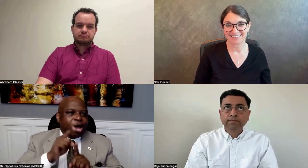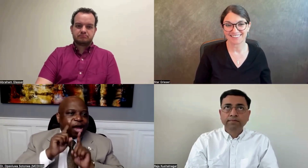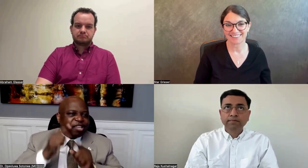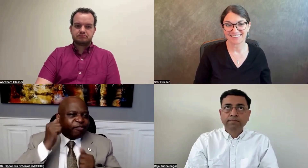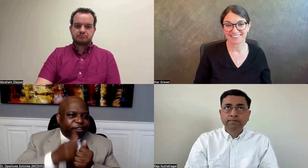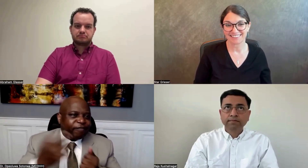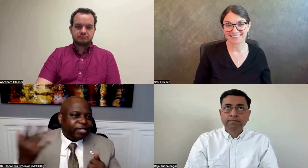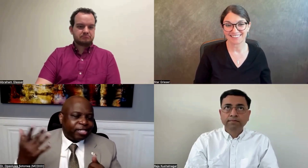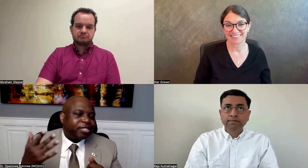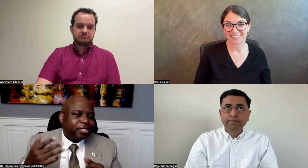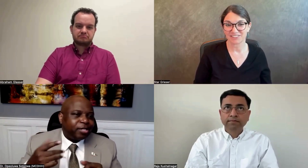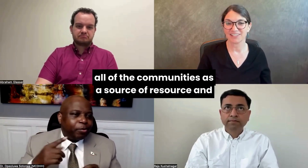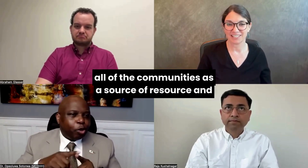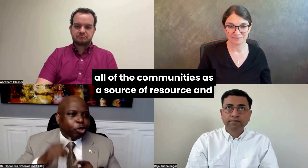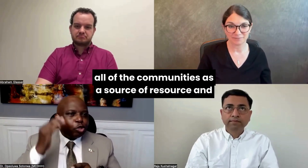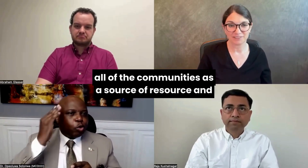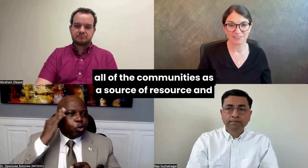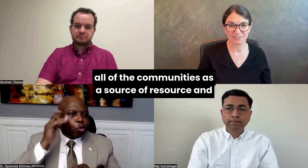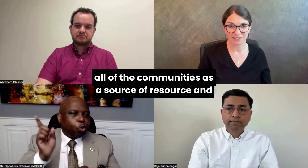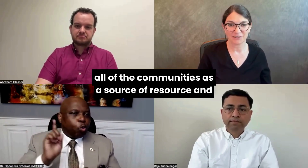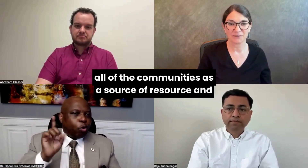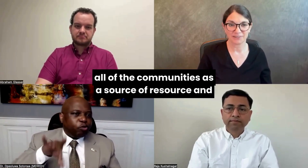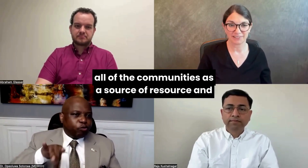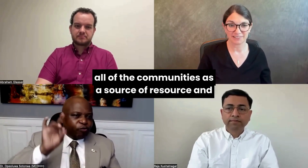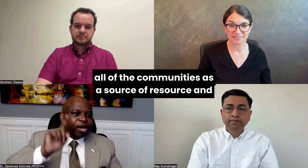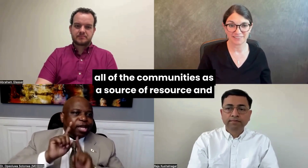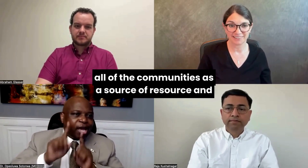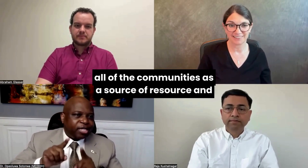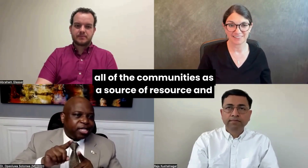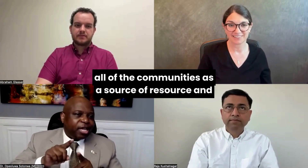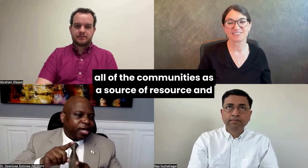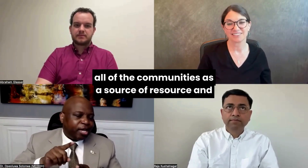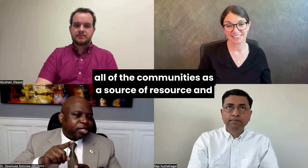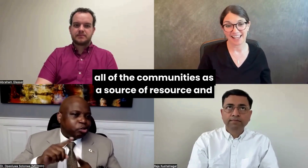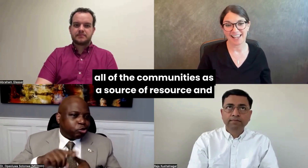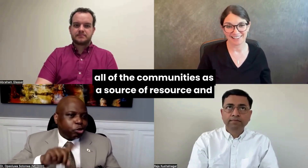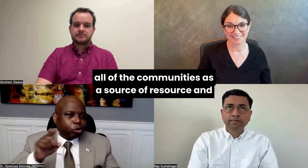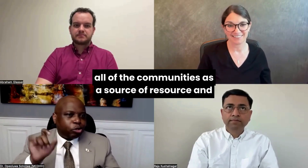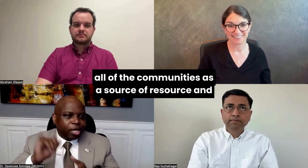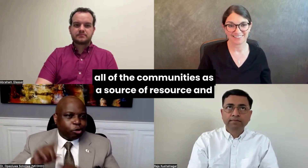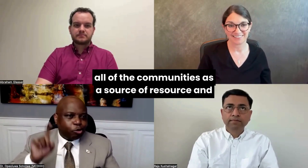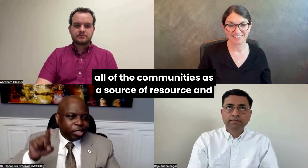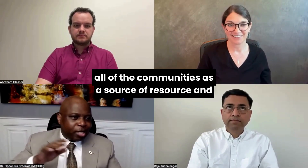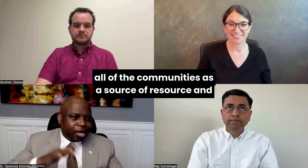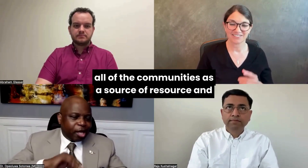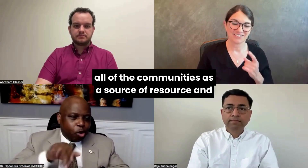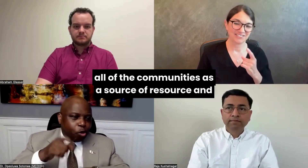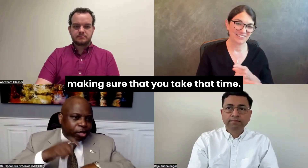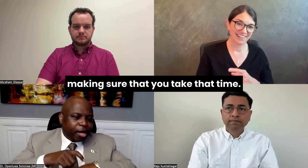all of the communities as a source of resource and making sure that you take that time.